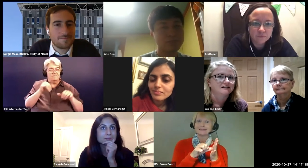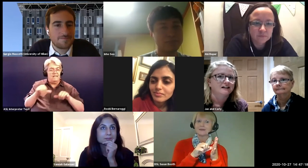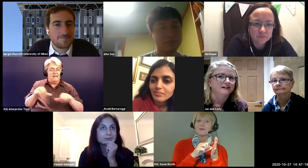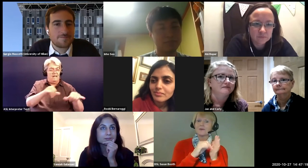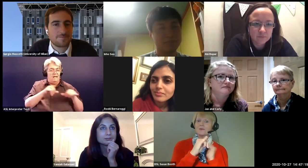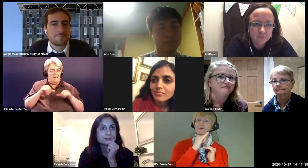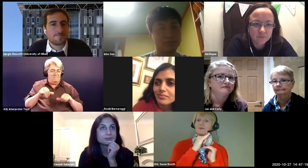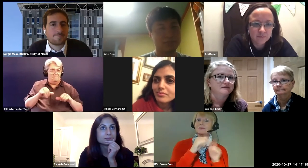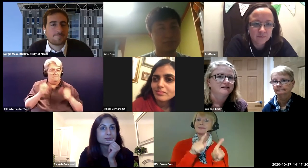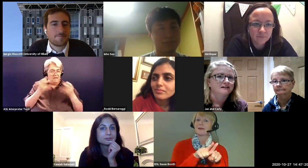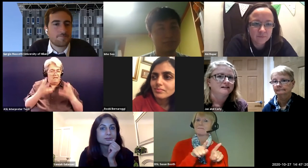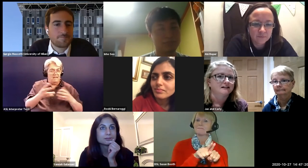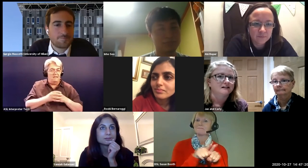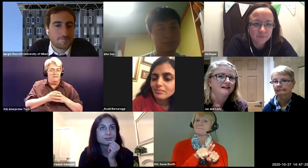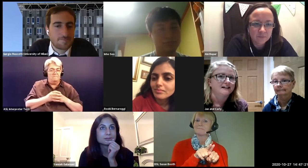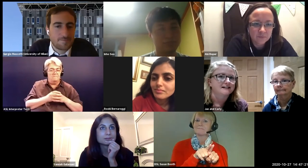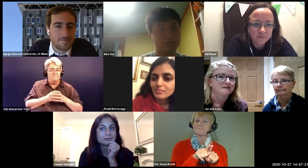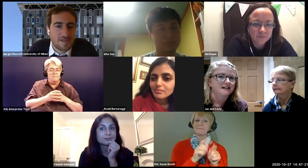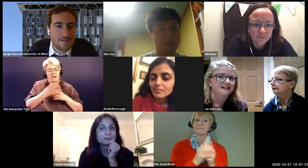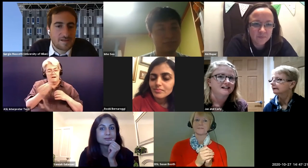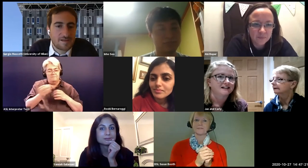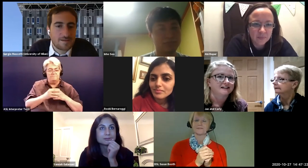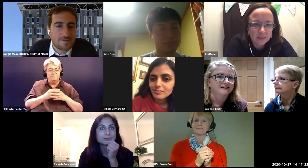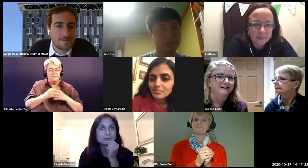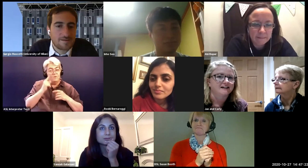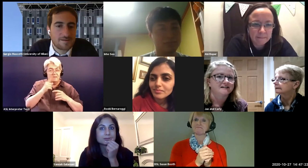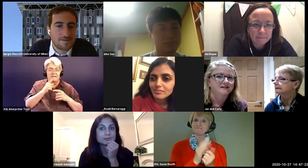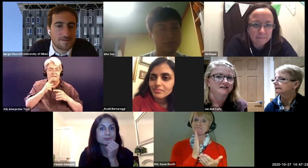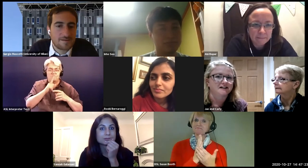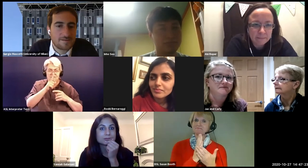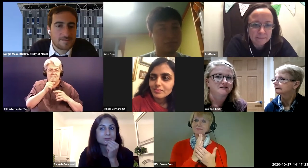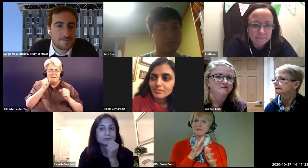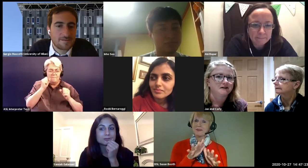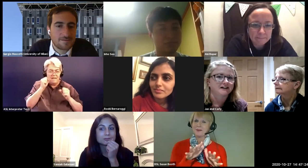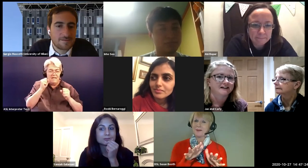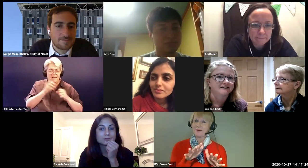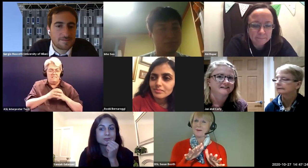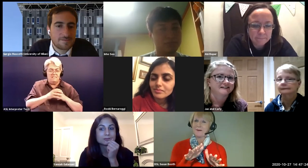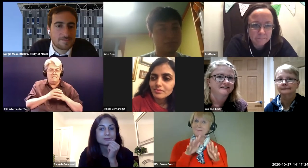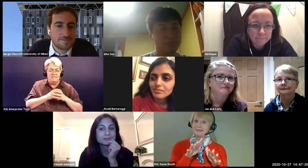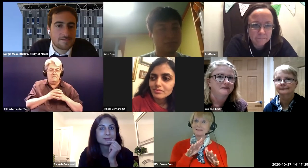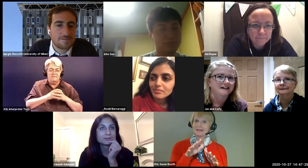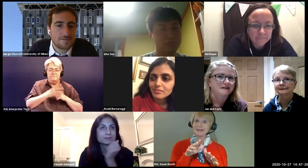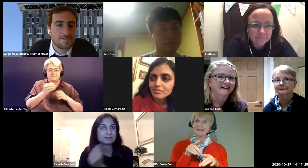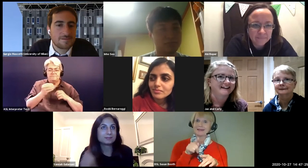And we think it's amazing that Inho's gone um to America backpacking